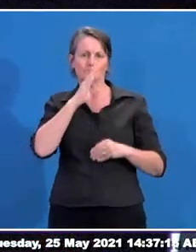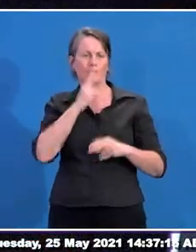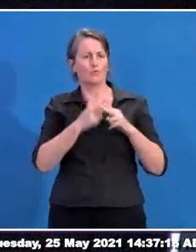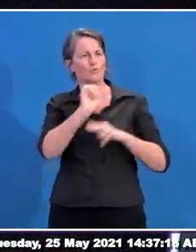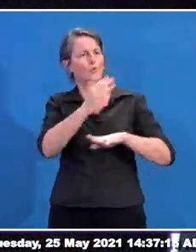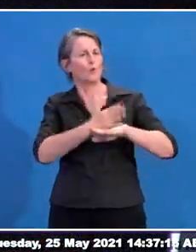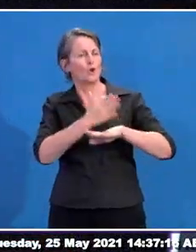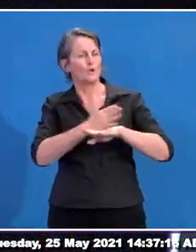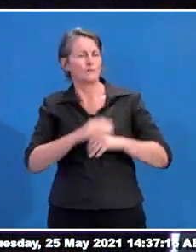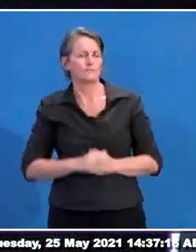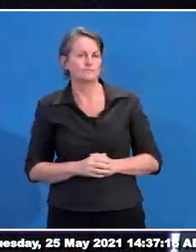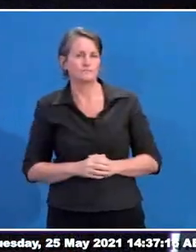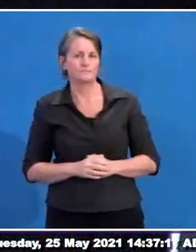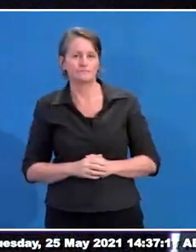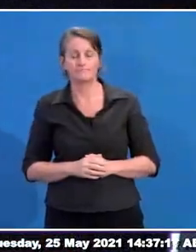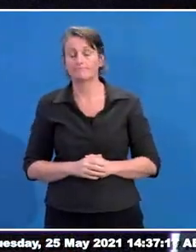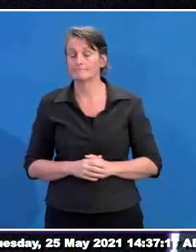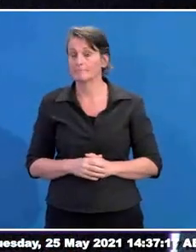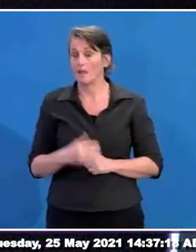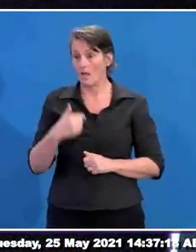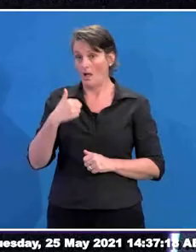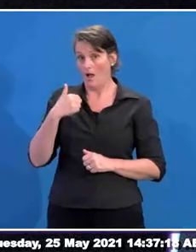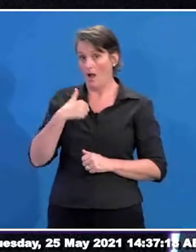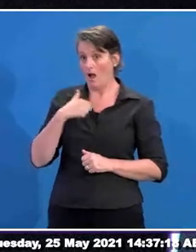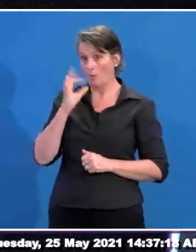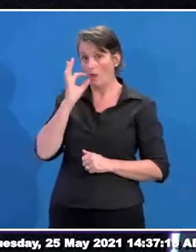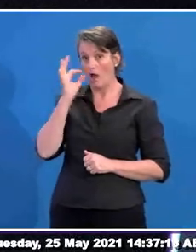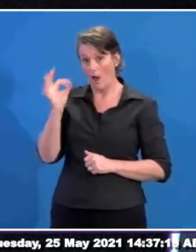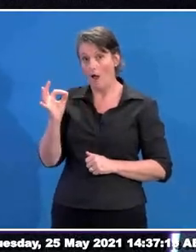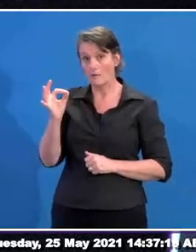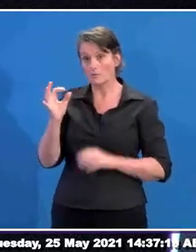I would request the organisation to include confidentiality.